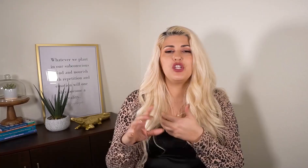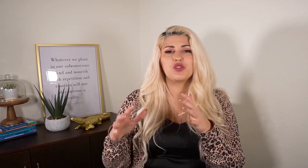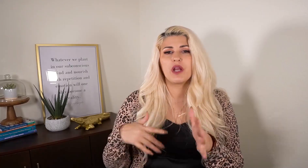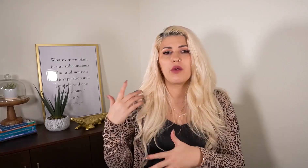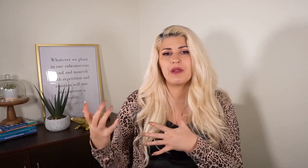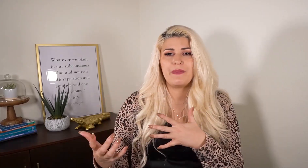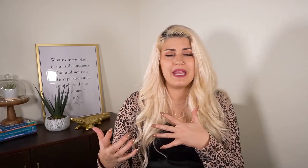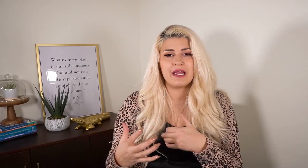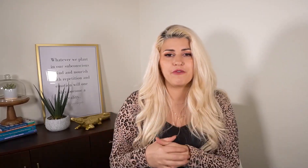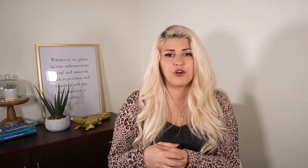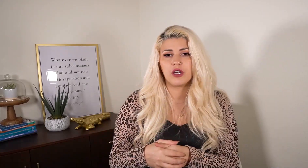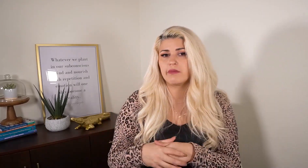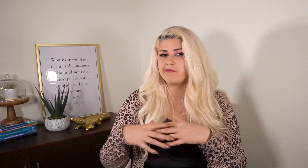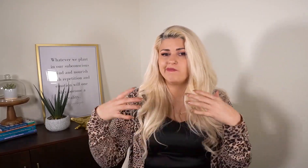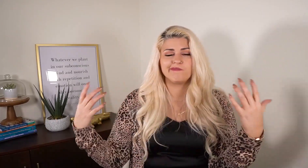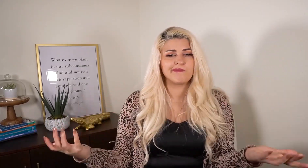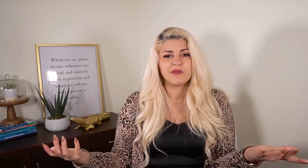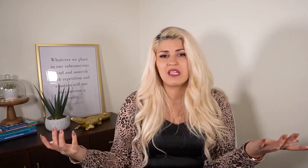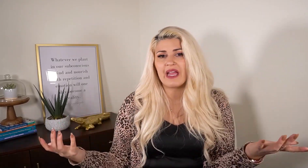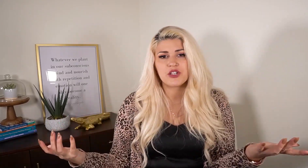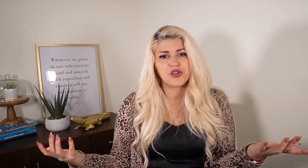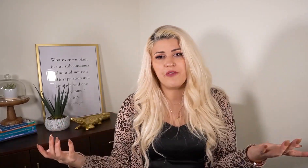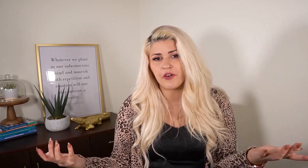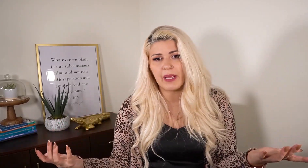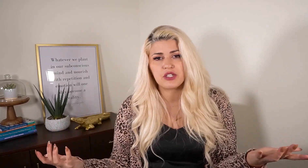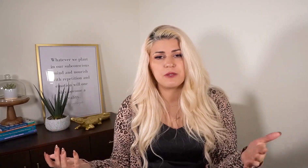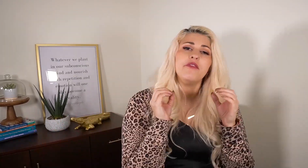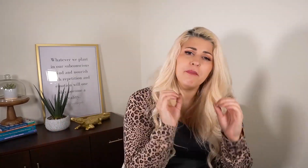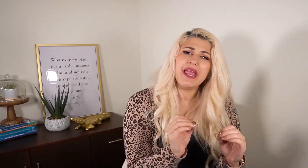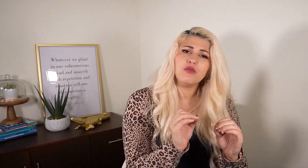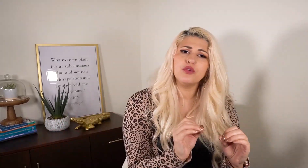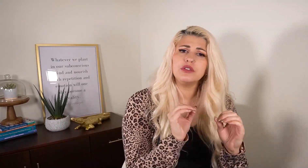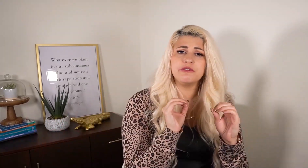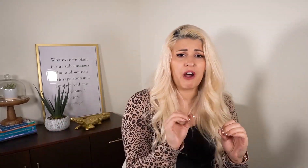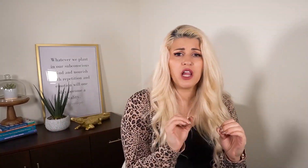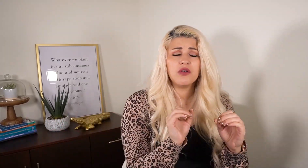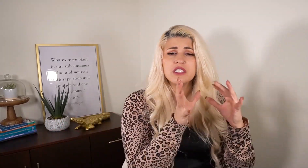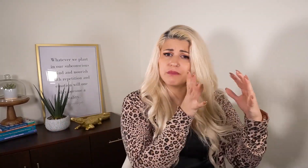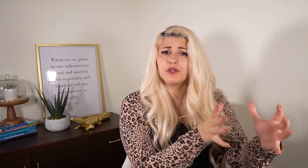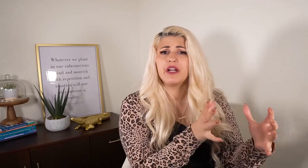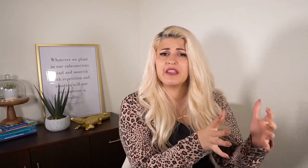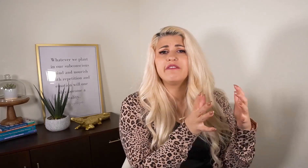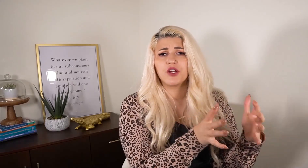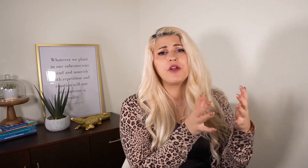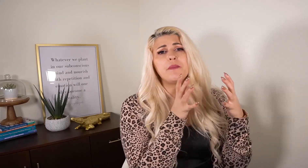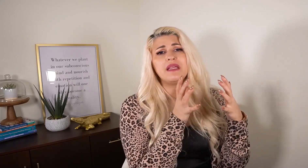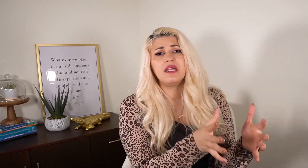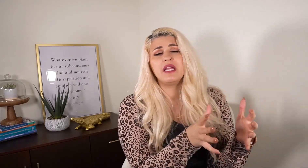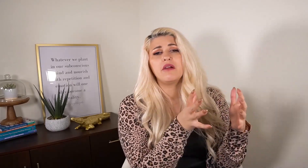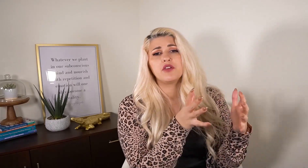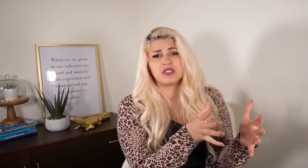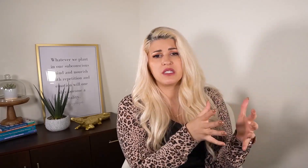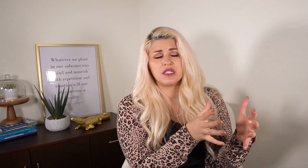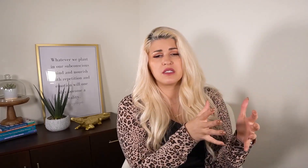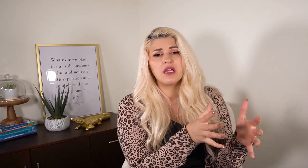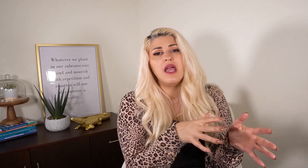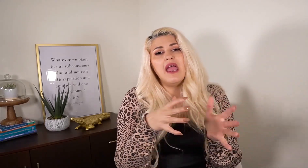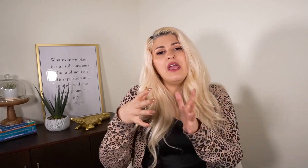or you just wanna repeat it for extra information. The main rule to follow is to put it at the very beginning of your sentence.